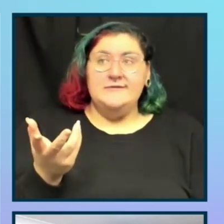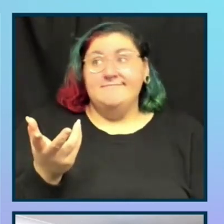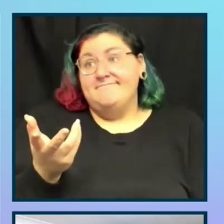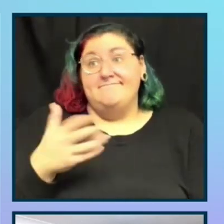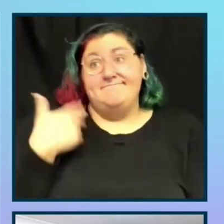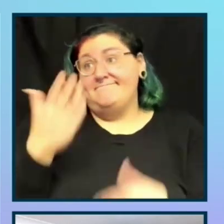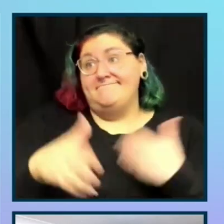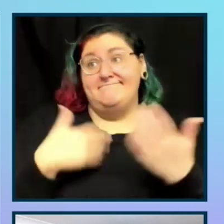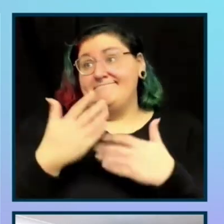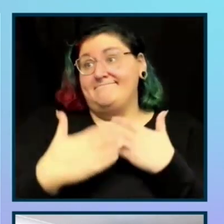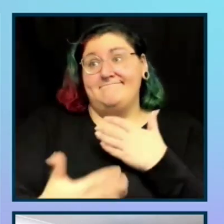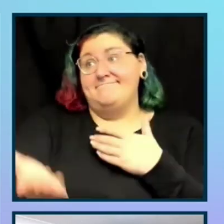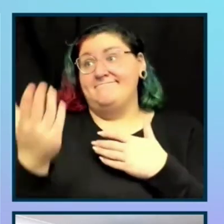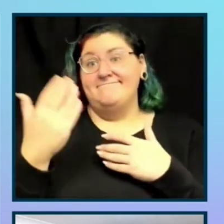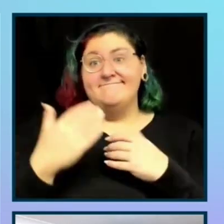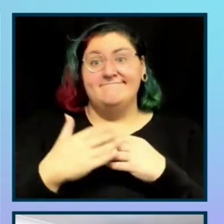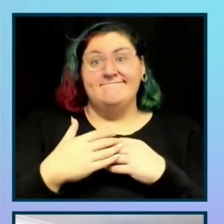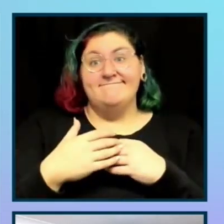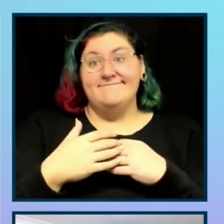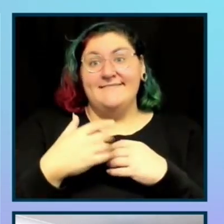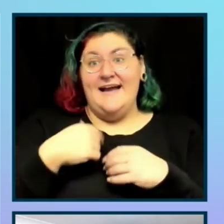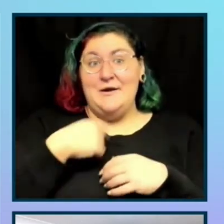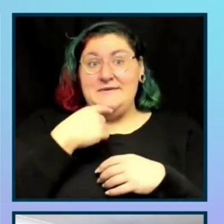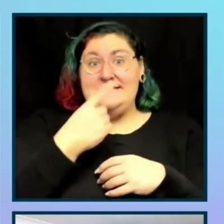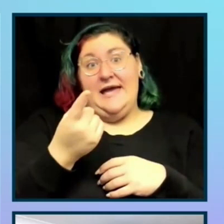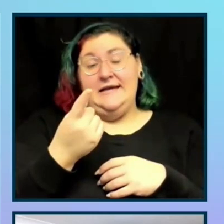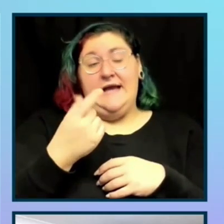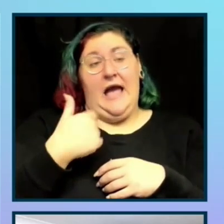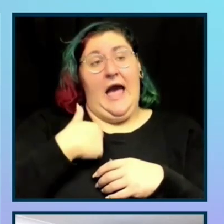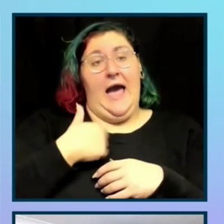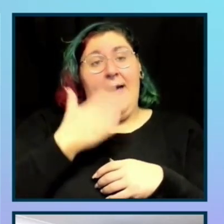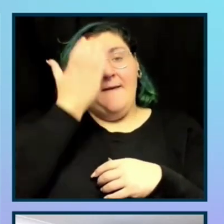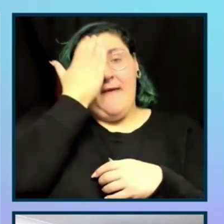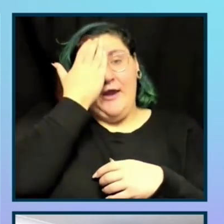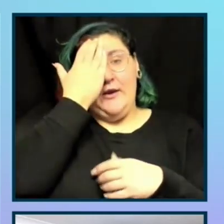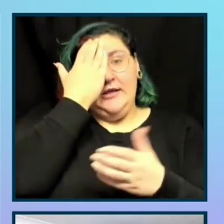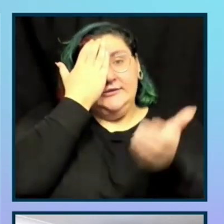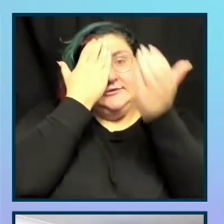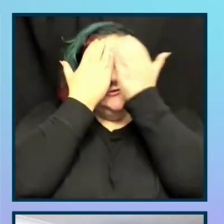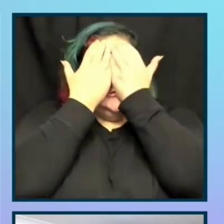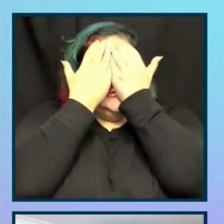that you know, I'm a pirate with an eye patch every show. They sort of understood it to an extent,